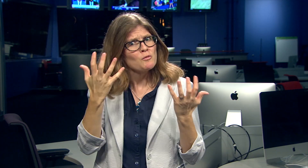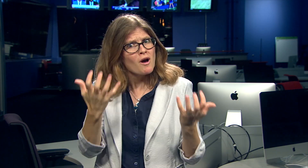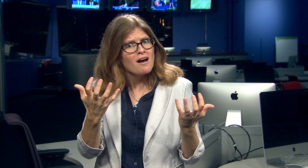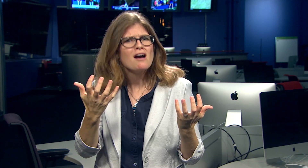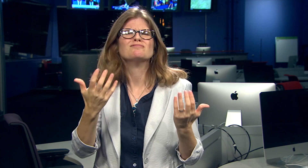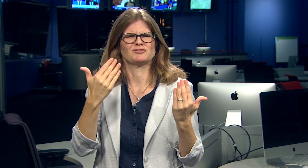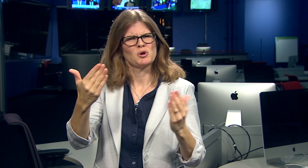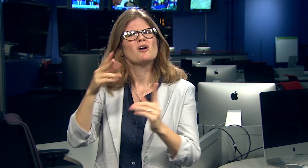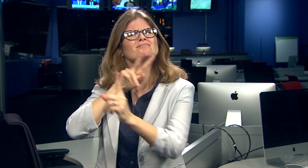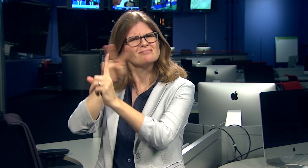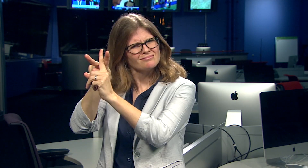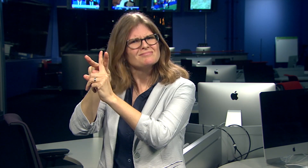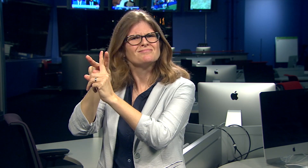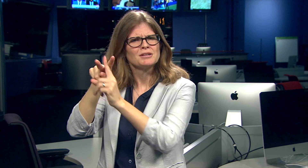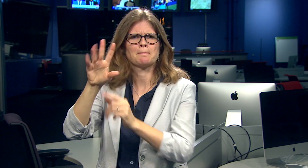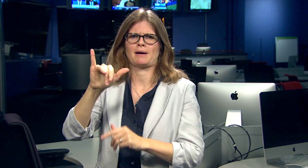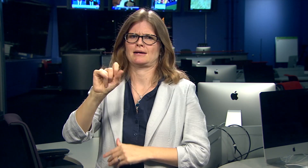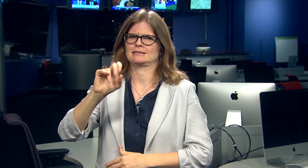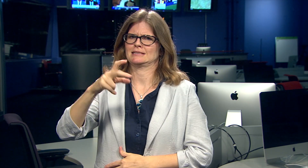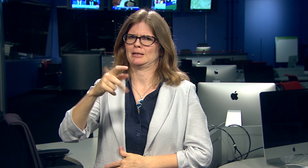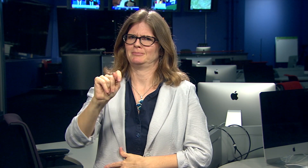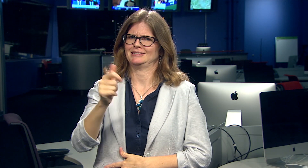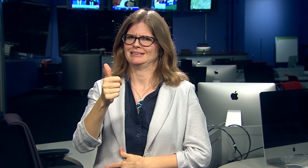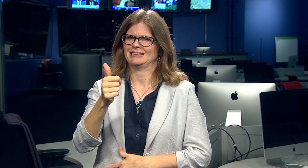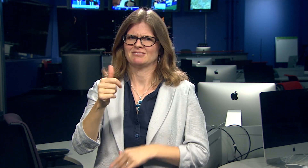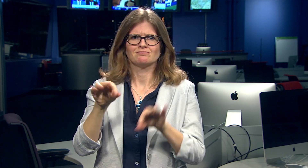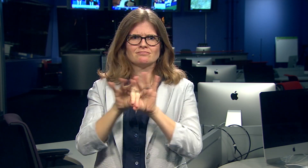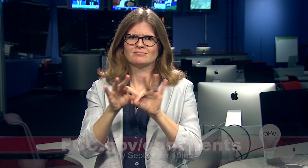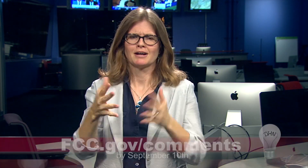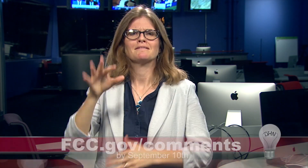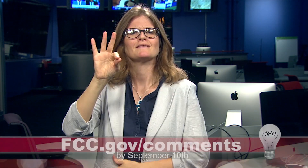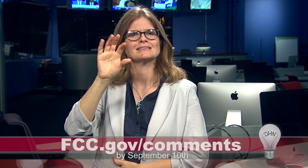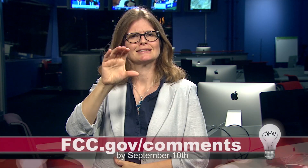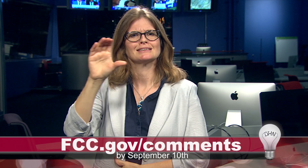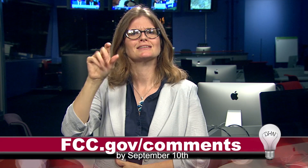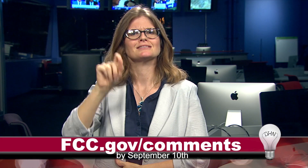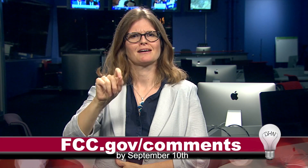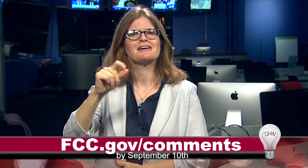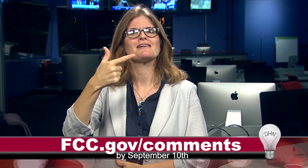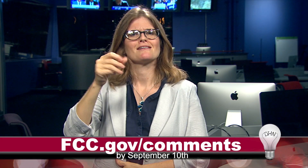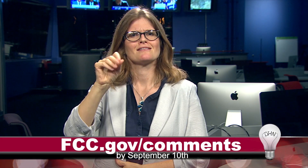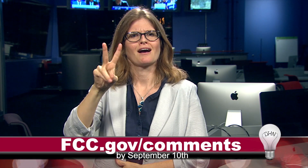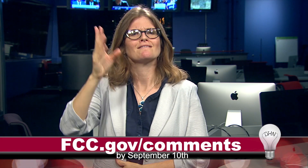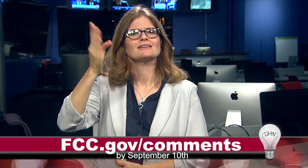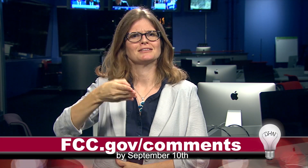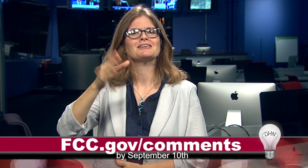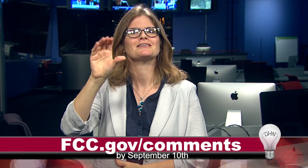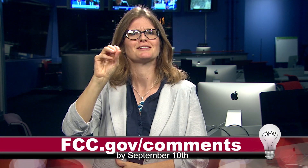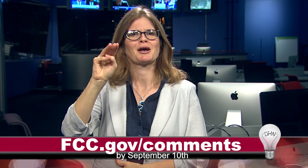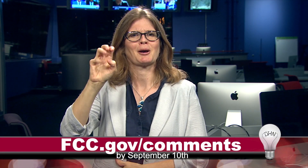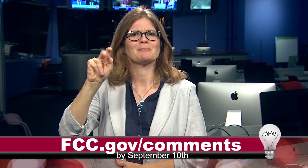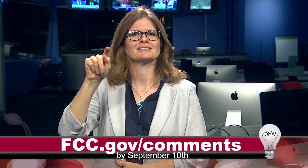can reply to these claims until September 10th by going to FCC.gov/comments